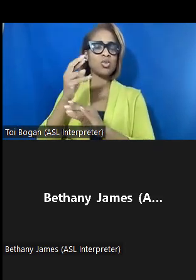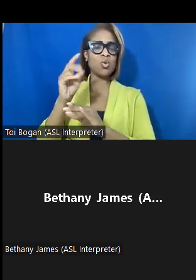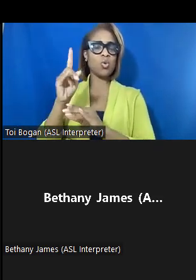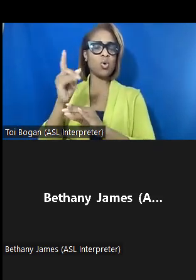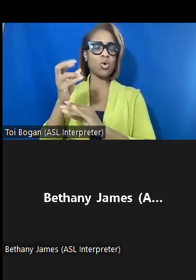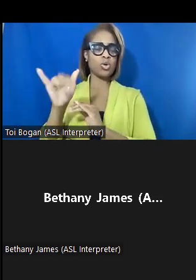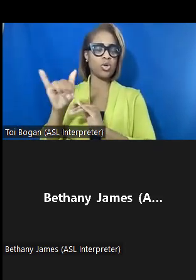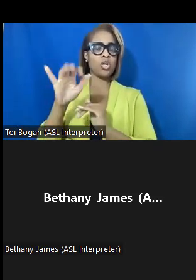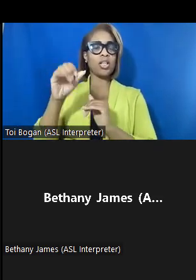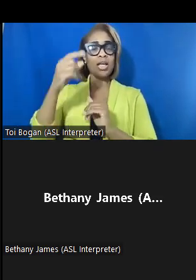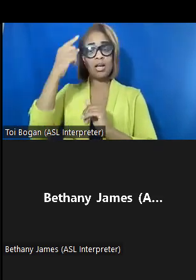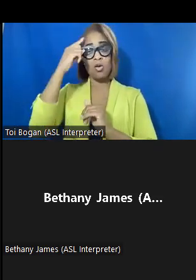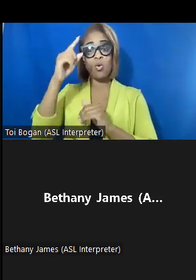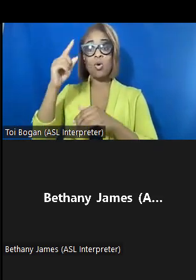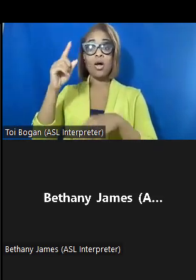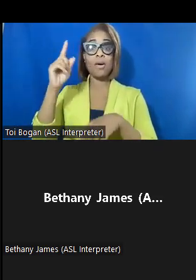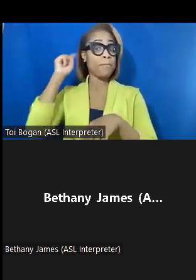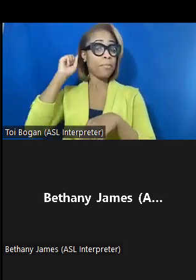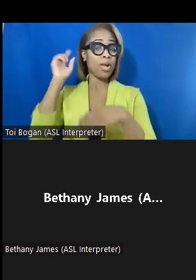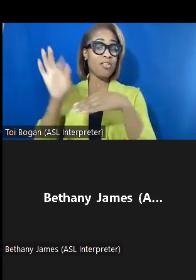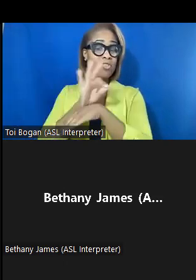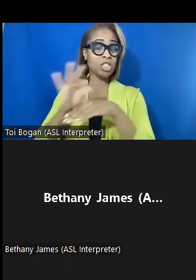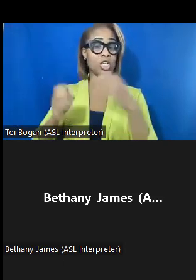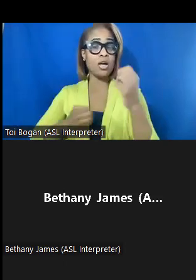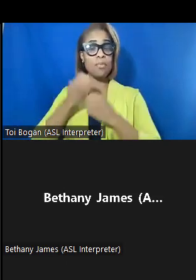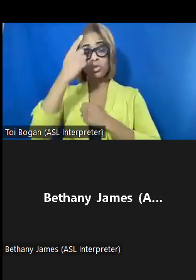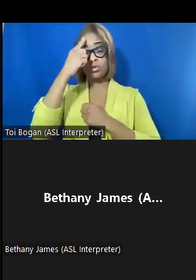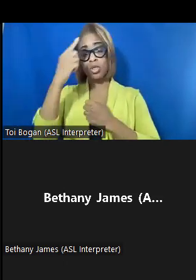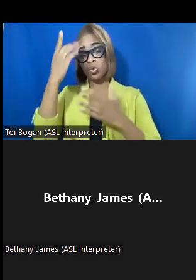brain function, emotional mental illness or specific learning disabilities.